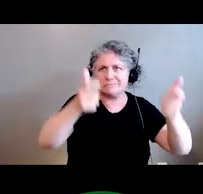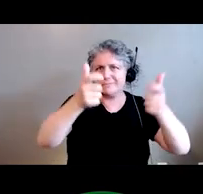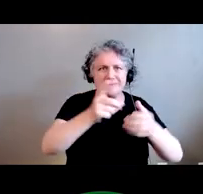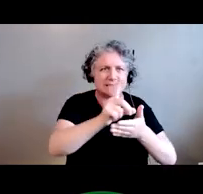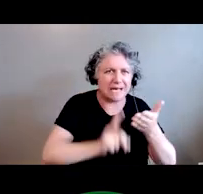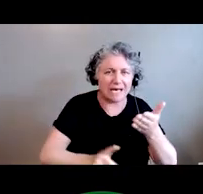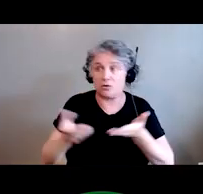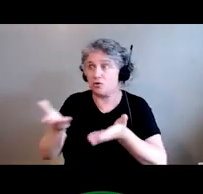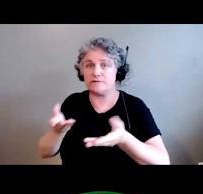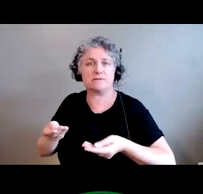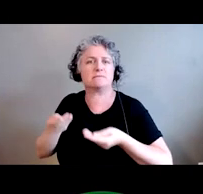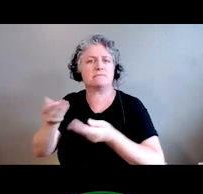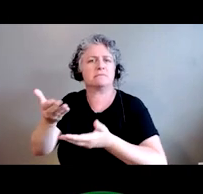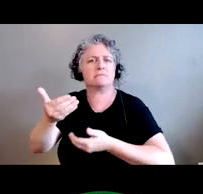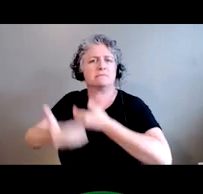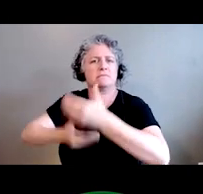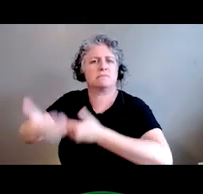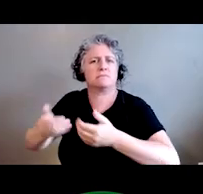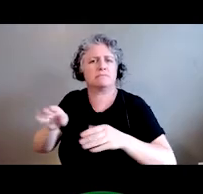perhaps a legislatively required state.